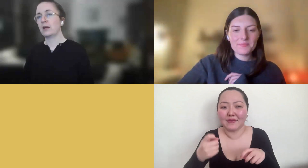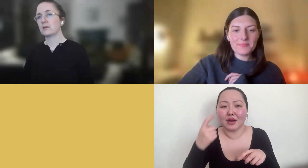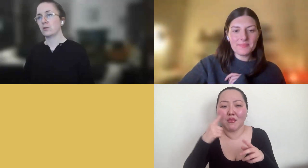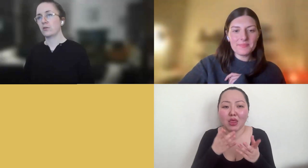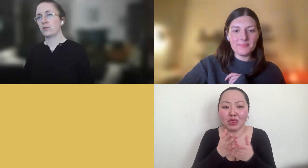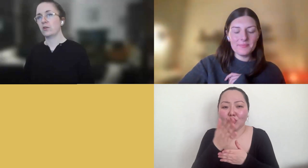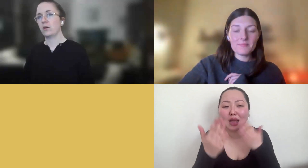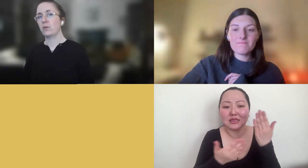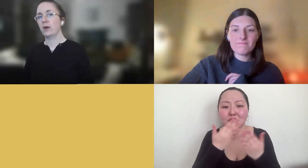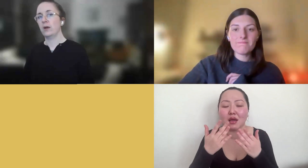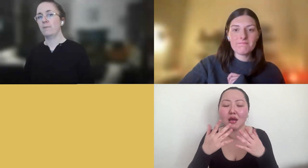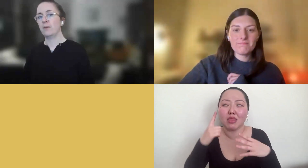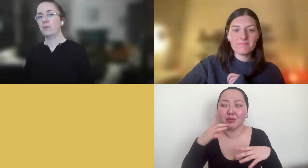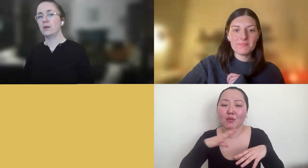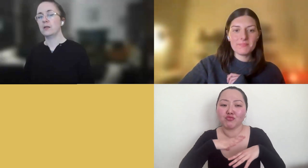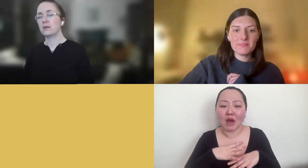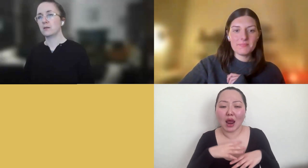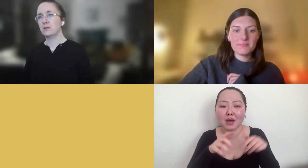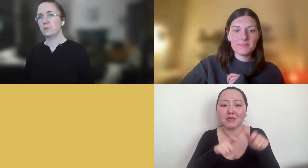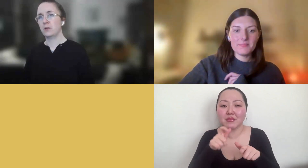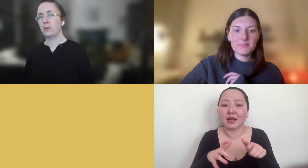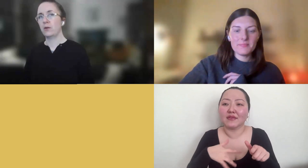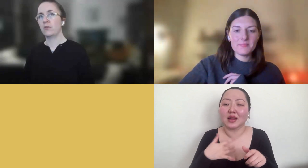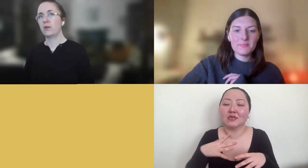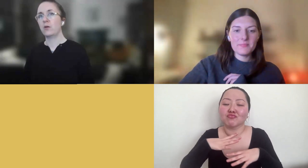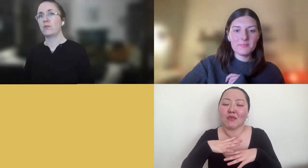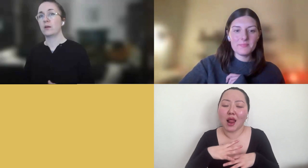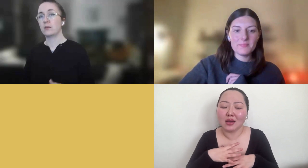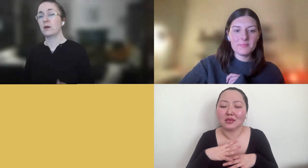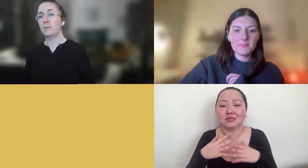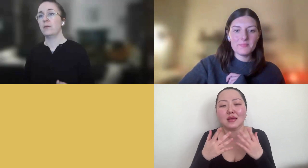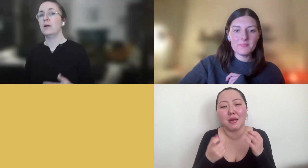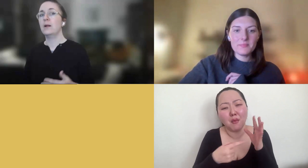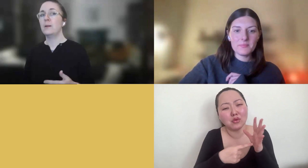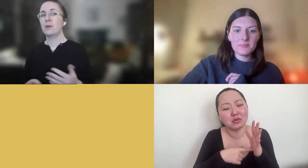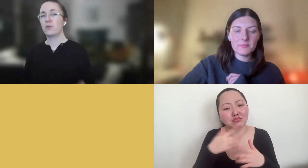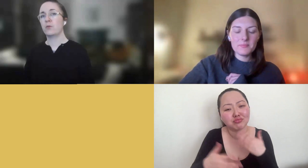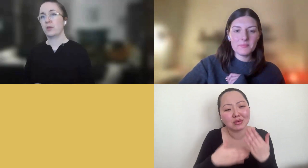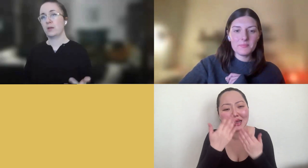relax across the show. I'm really excited by the process. A lot has come because we have